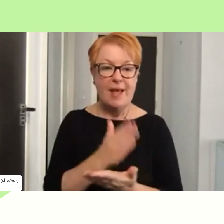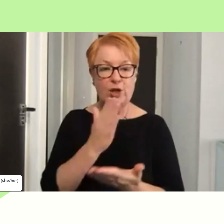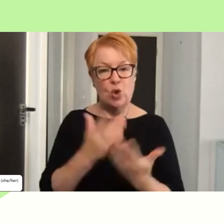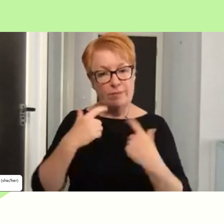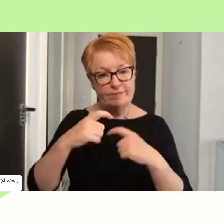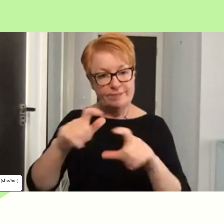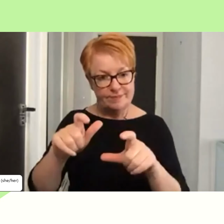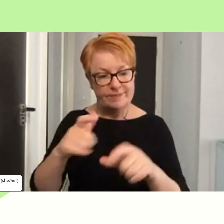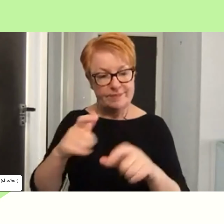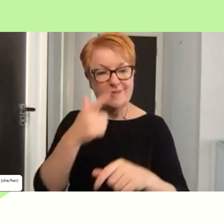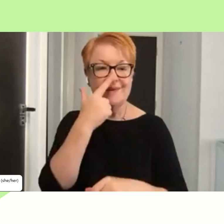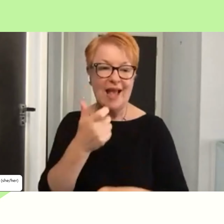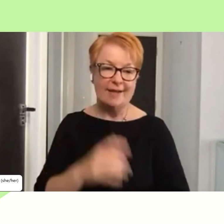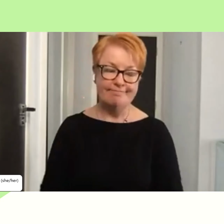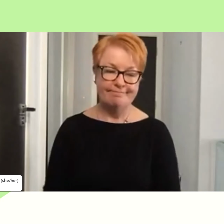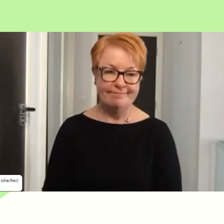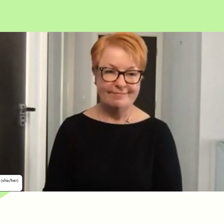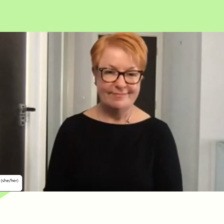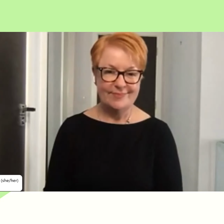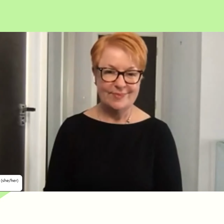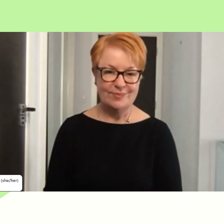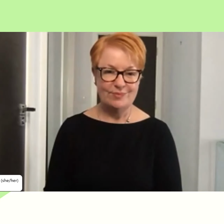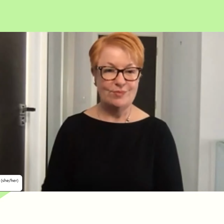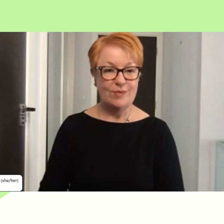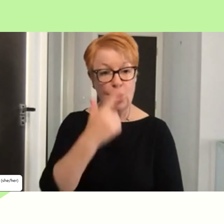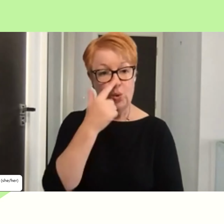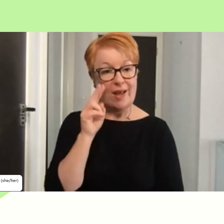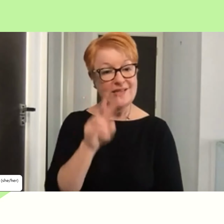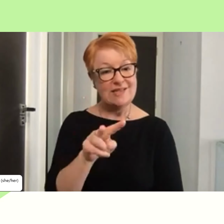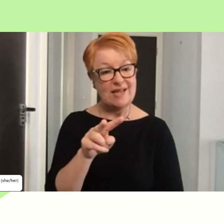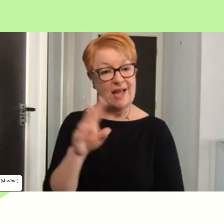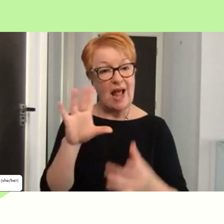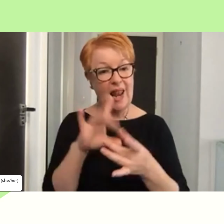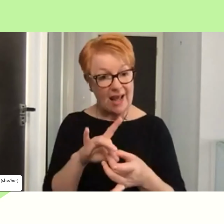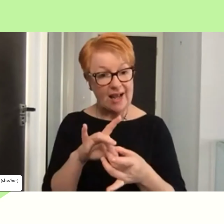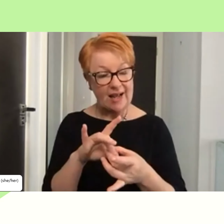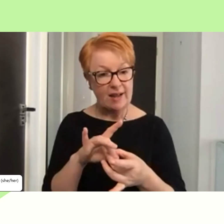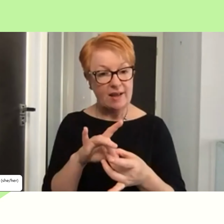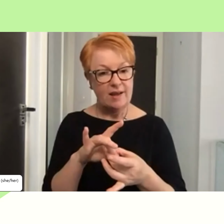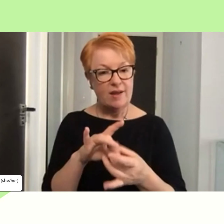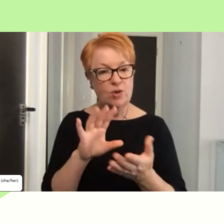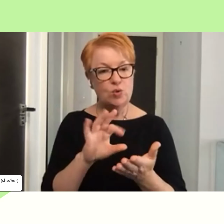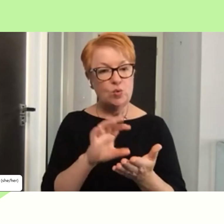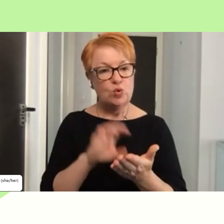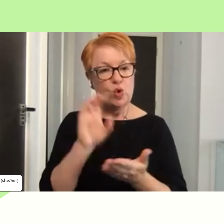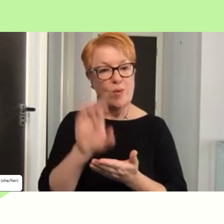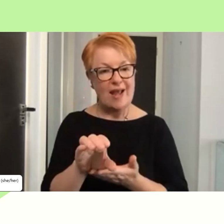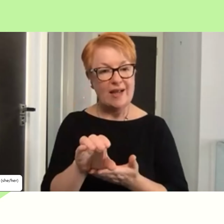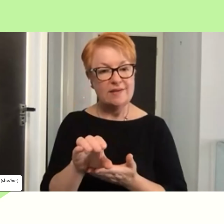the programme free. You should be able to see a link to donate in the Zoom chat very briefly,